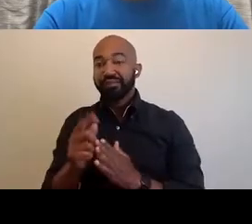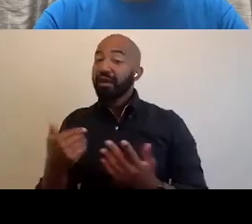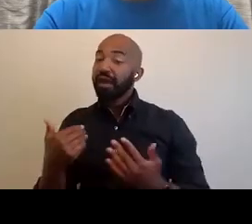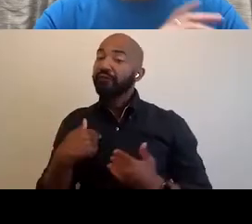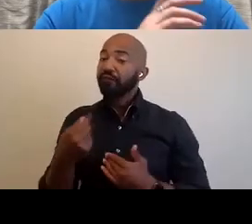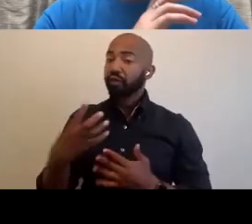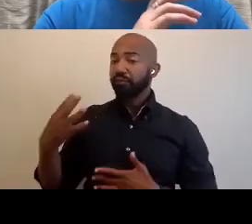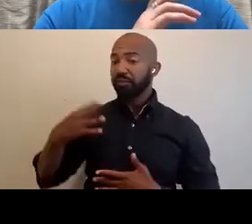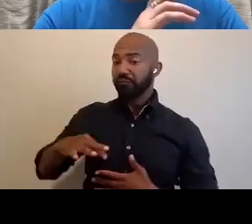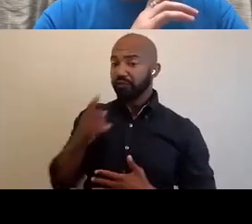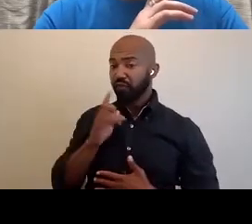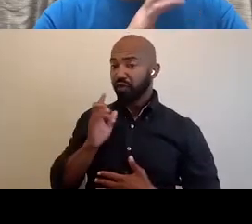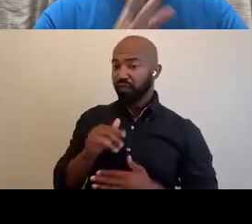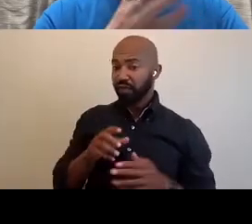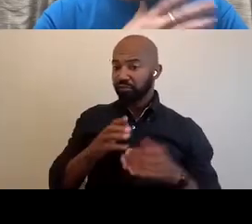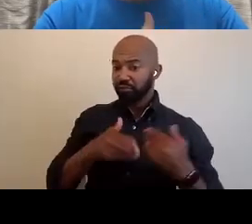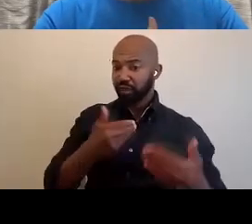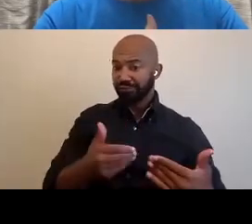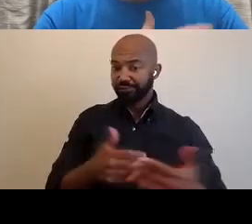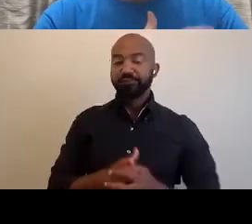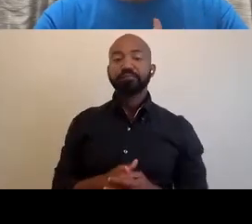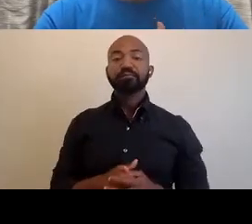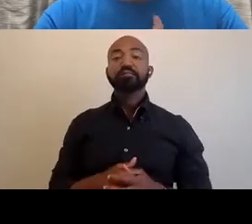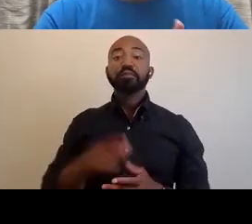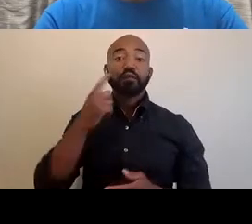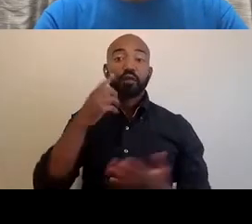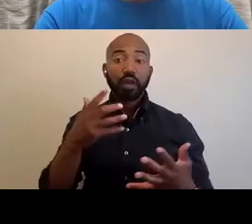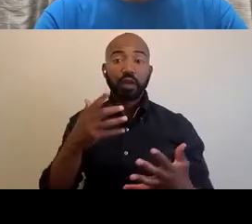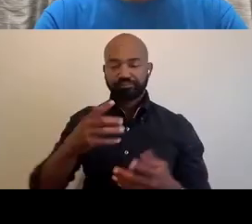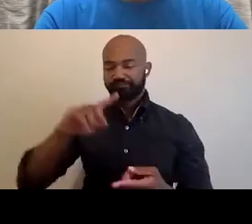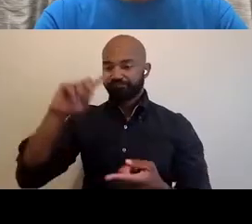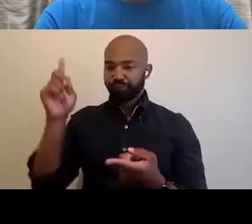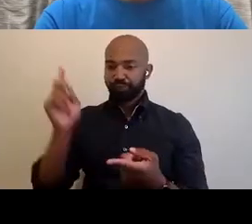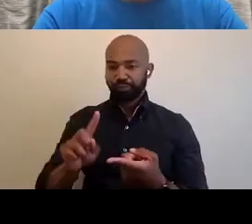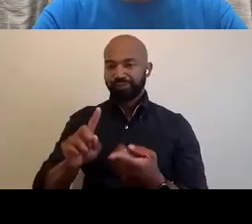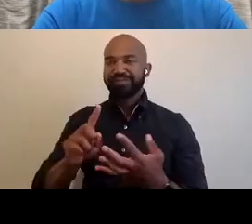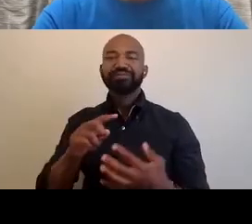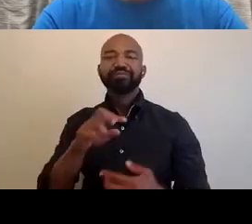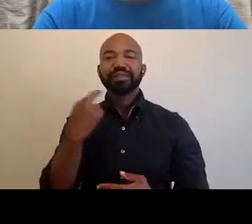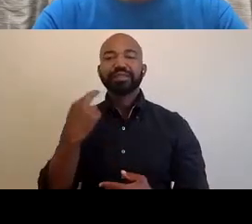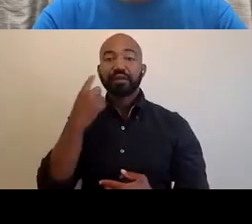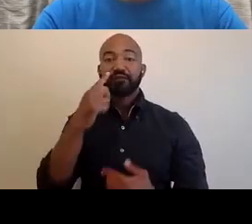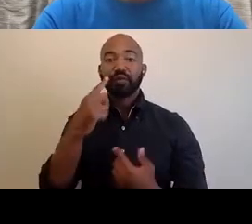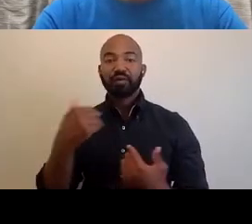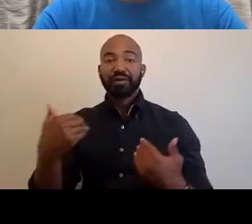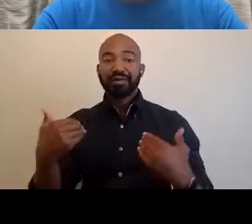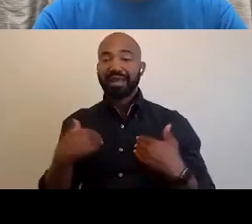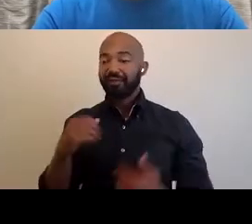and it's all to really reduce the theoretical risk of introducing this estrogen into your system.